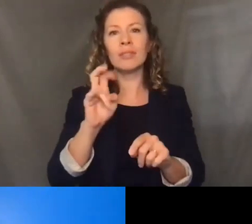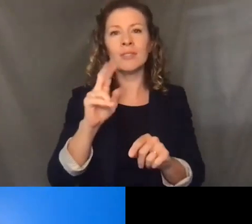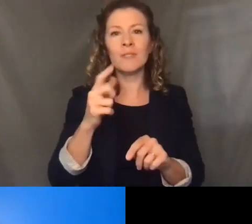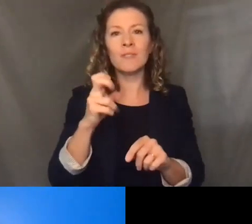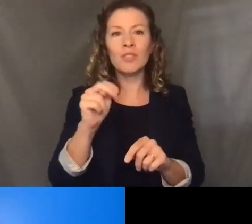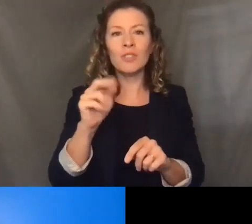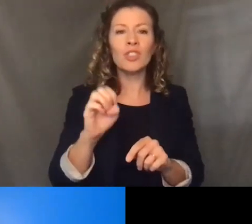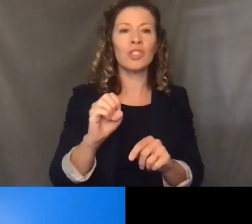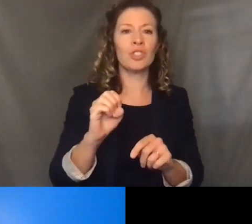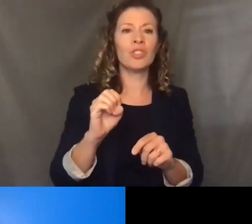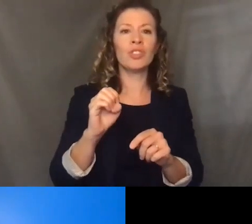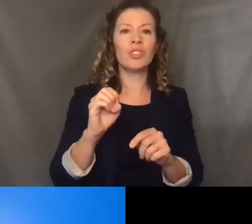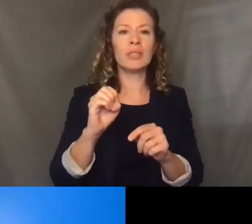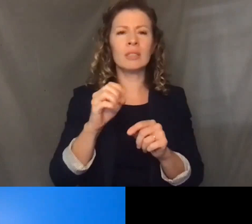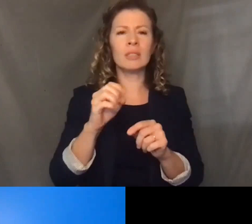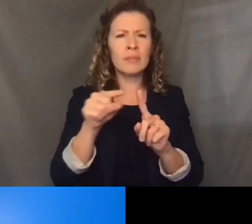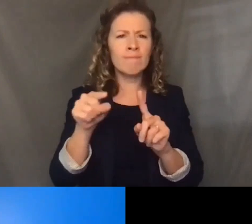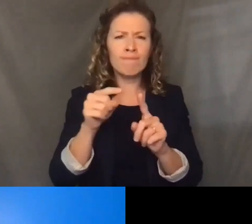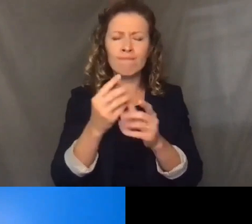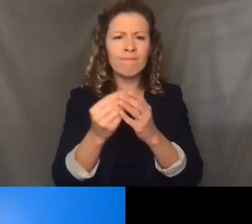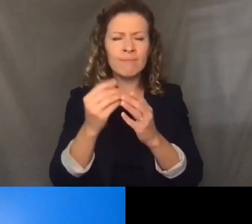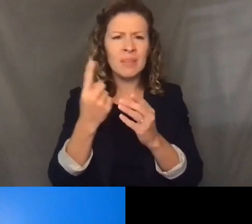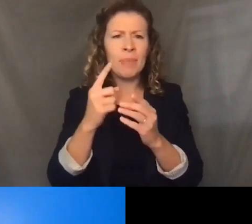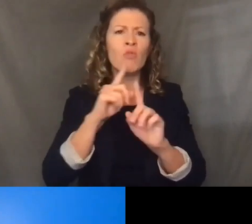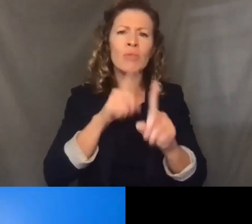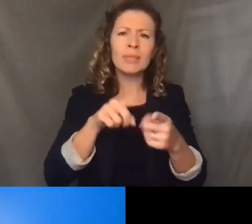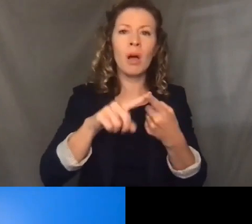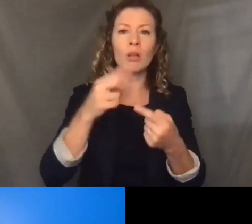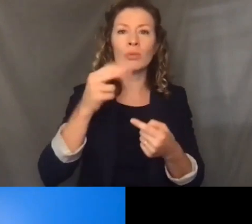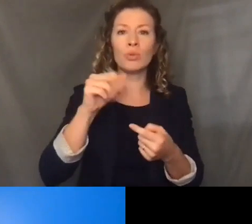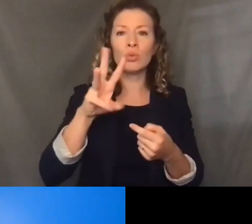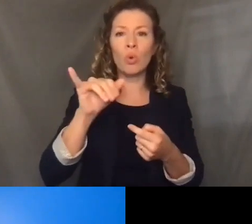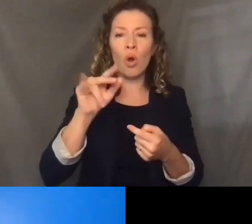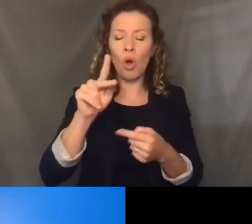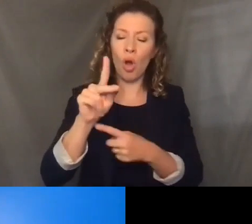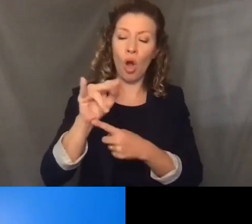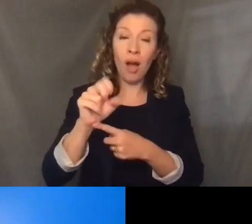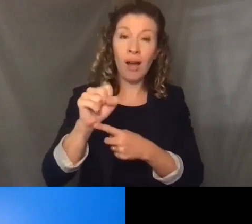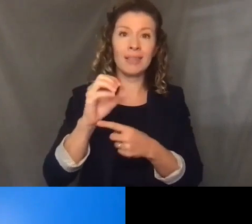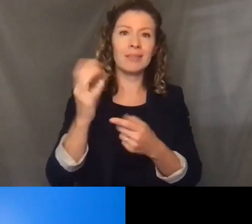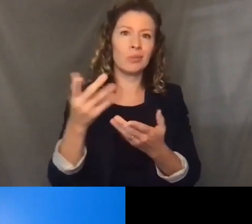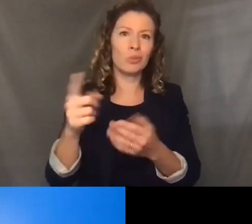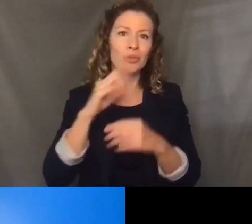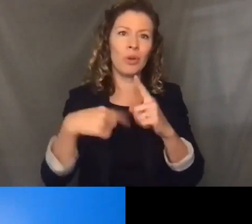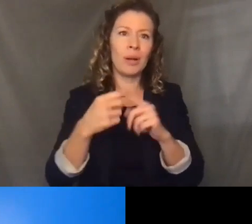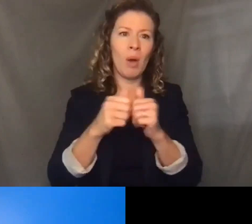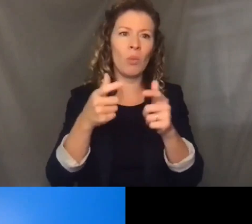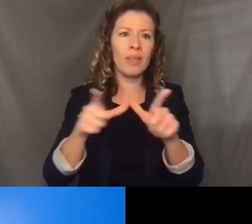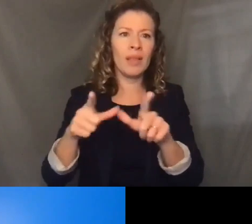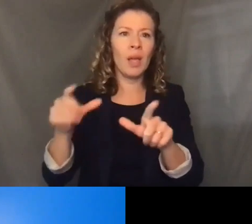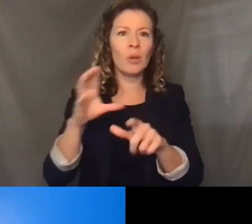corresponds to what hawkings and fullers also told about languages and their semantic